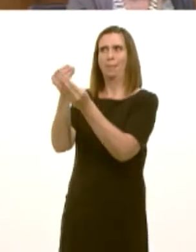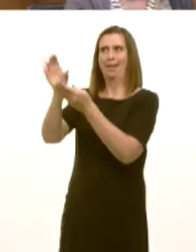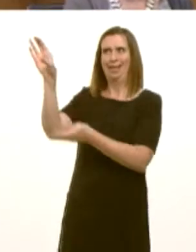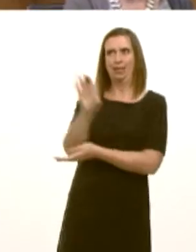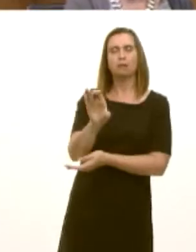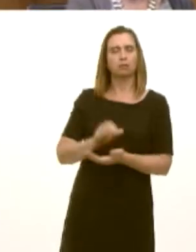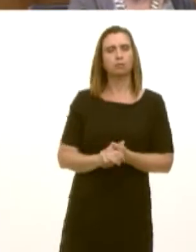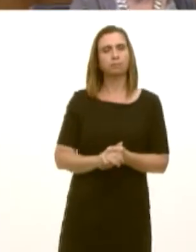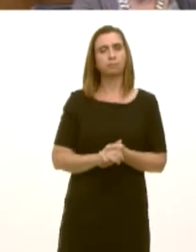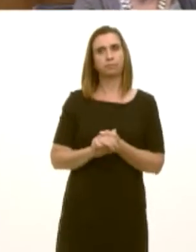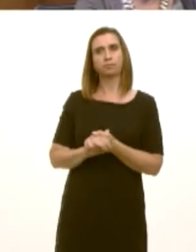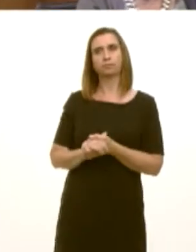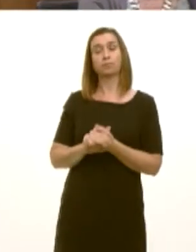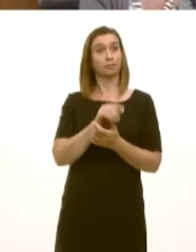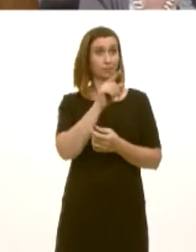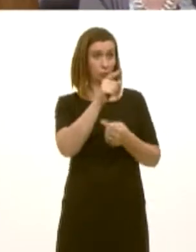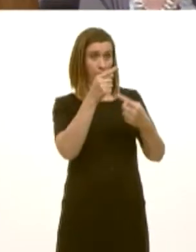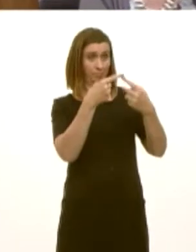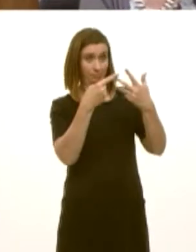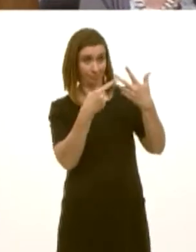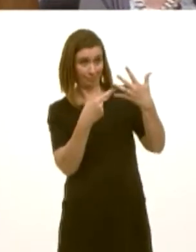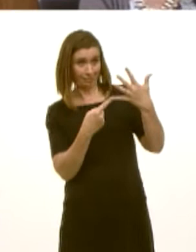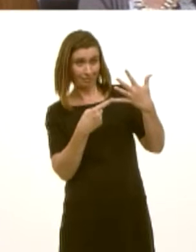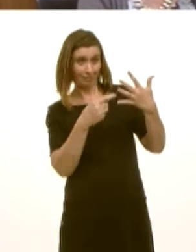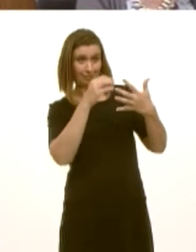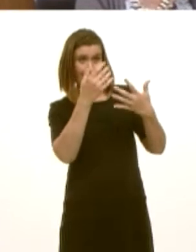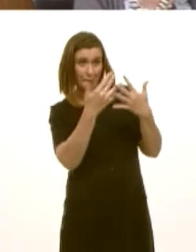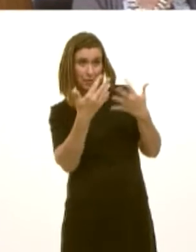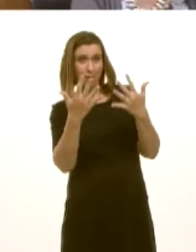I think the statistics that youíve just quoted do show exactly what the position is, but